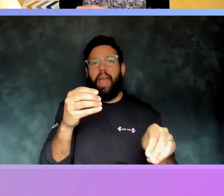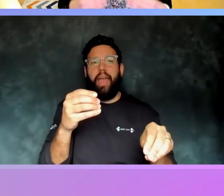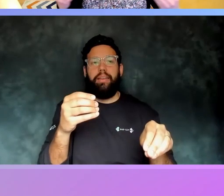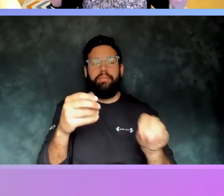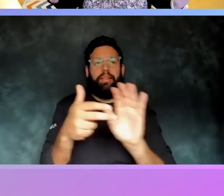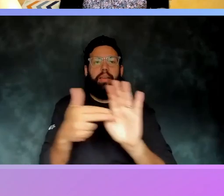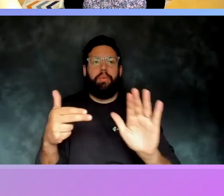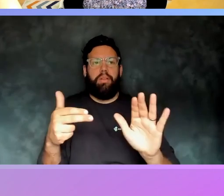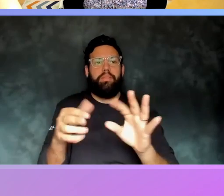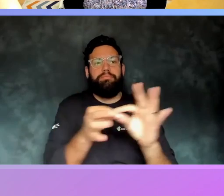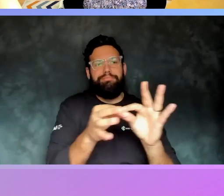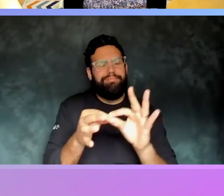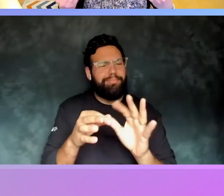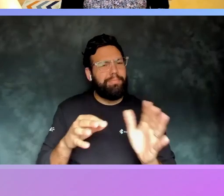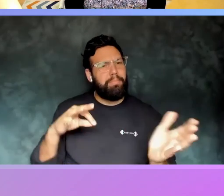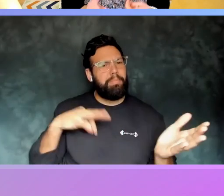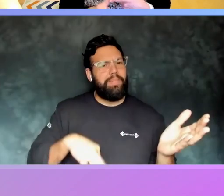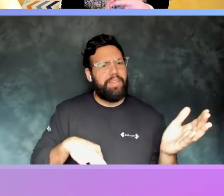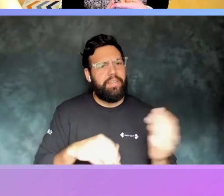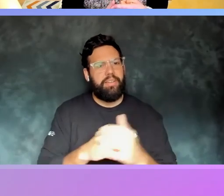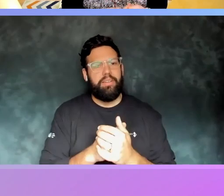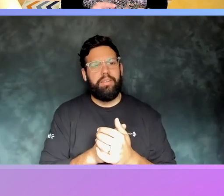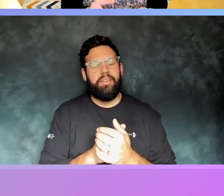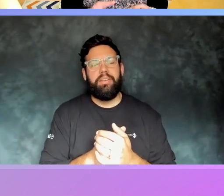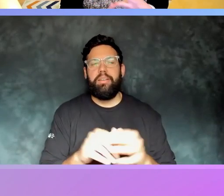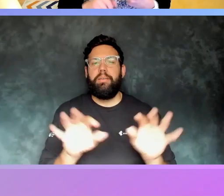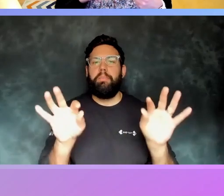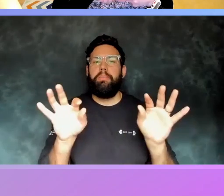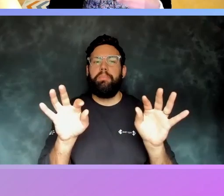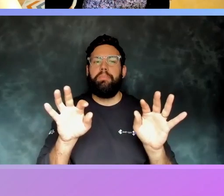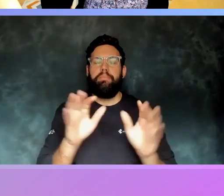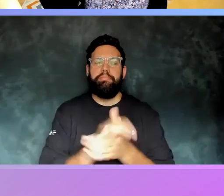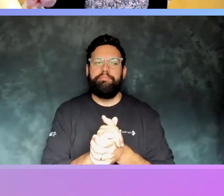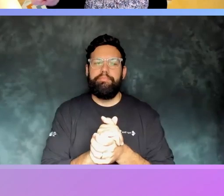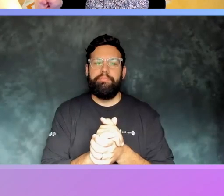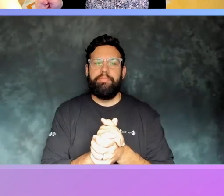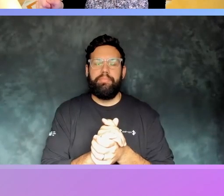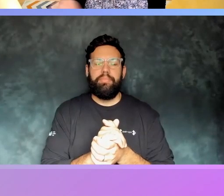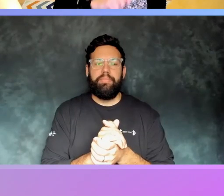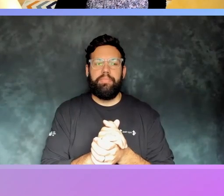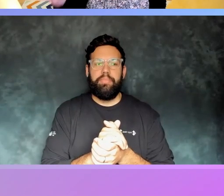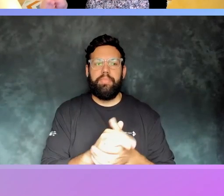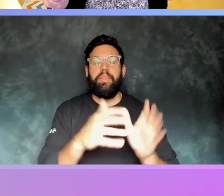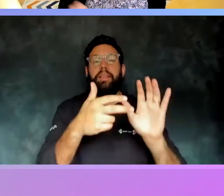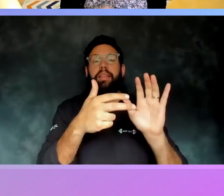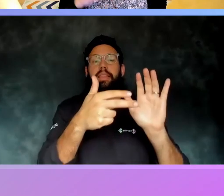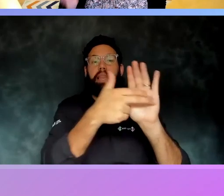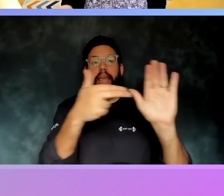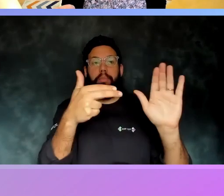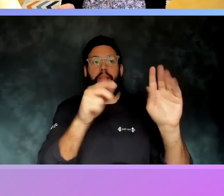complicated and be a multi step form, multiple fields. Input validation, caption. There's alot of kinds of